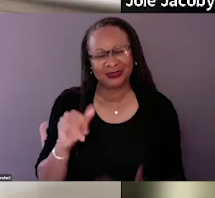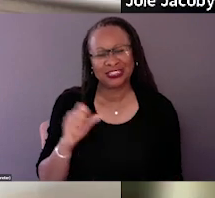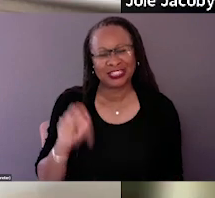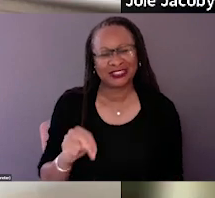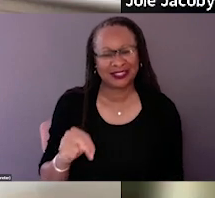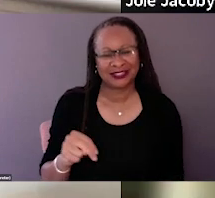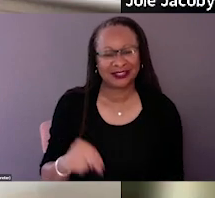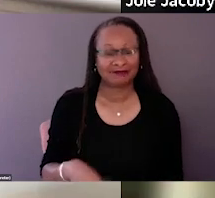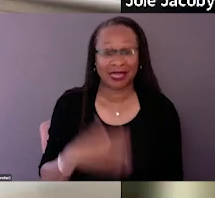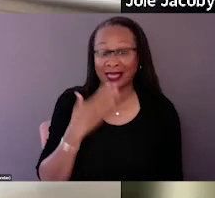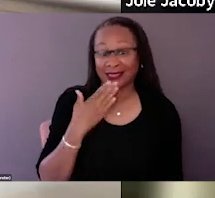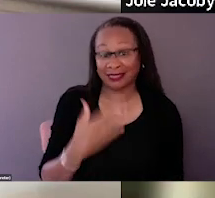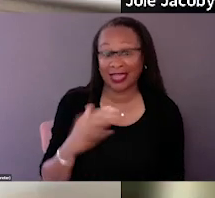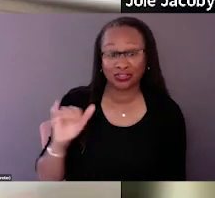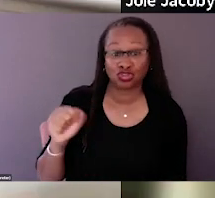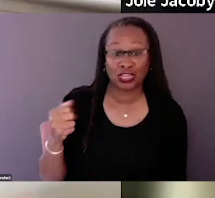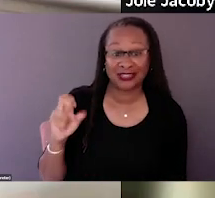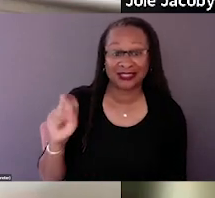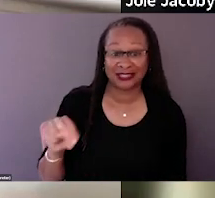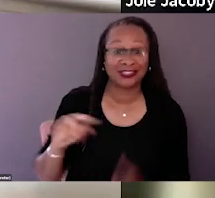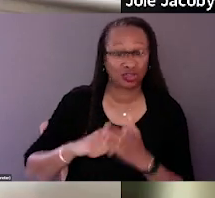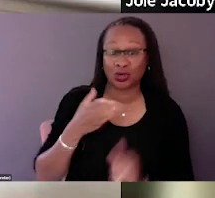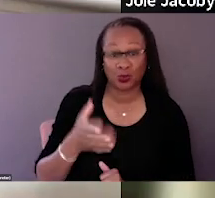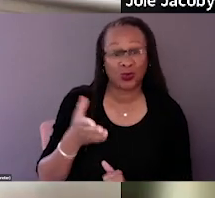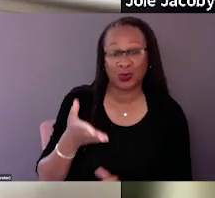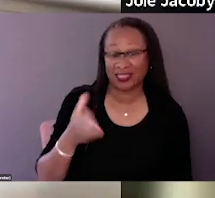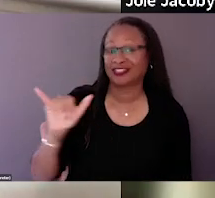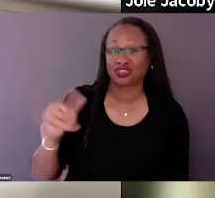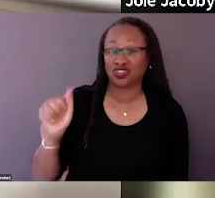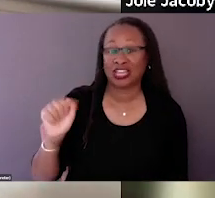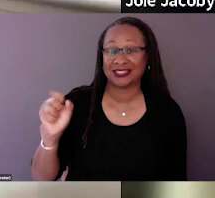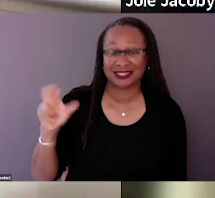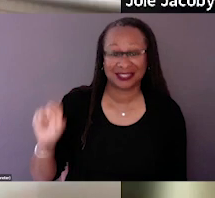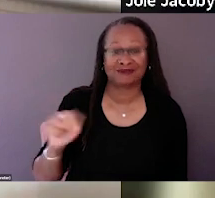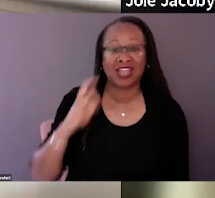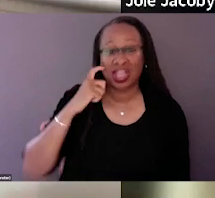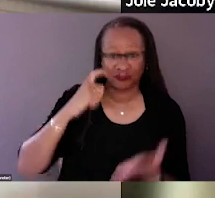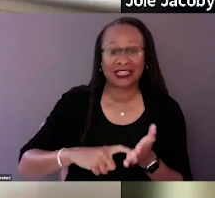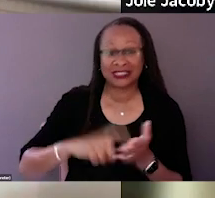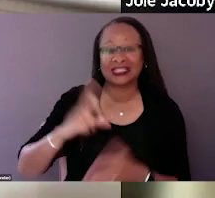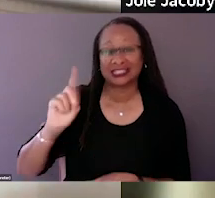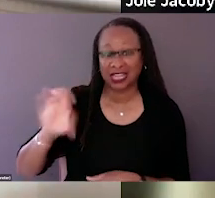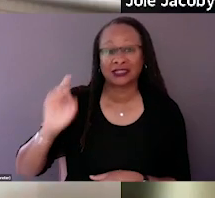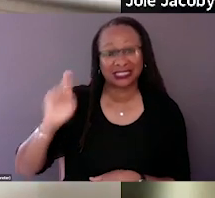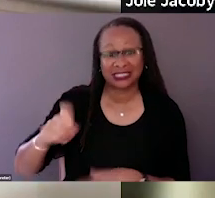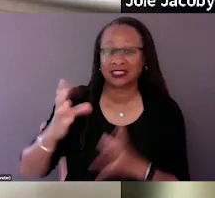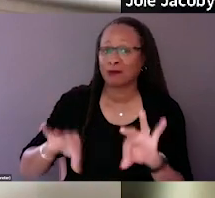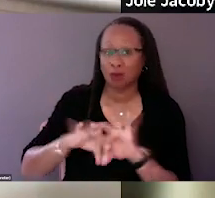'cause it all started from him recognizing we need to document our importance, so all the props in the world goes to Jason.